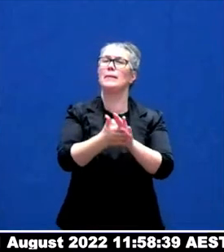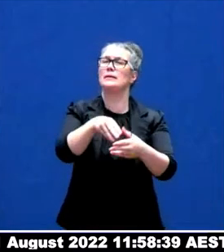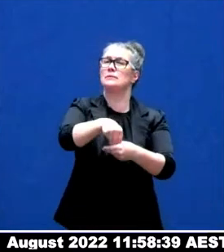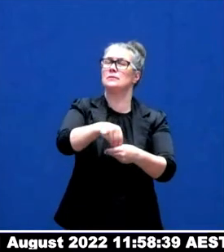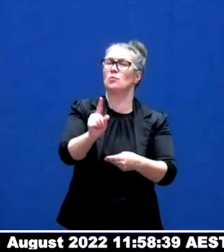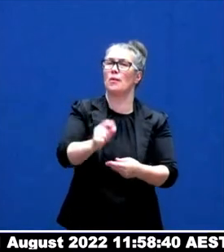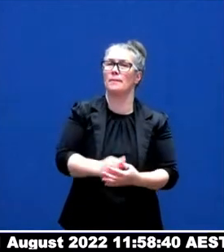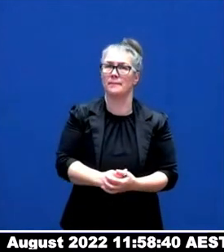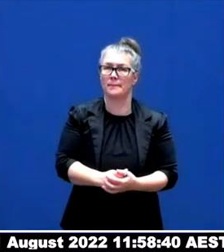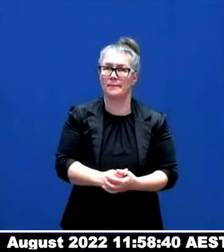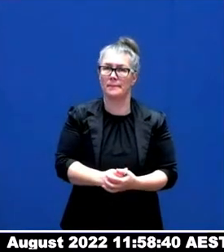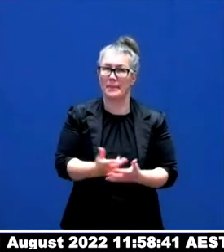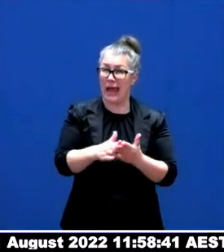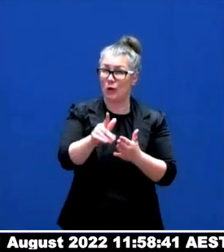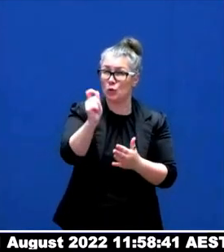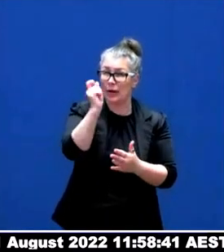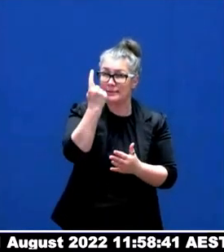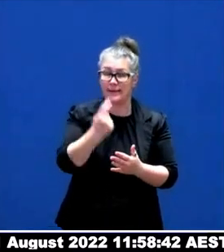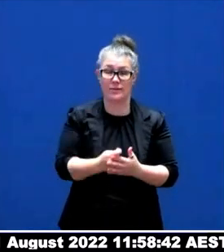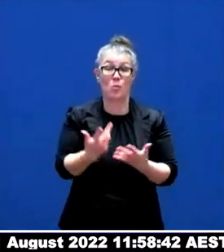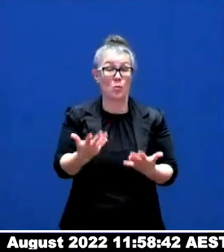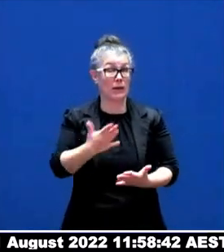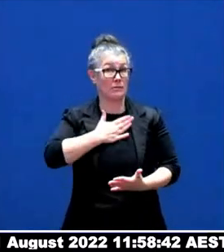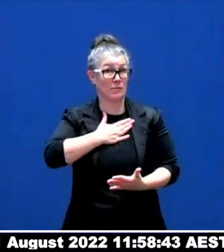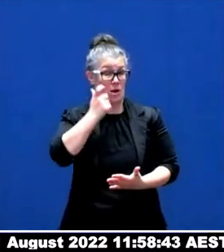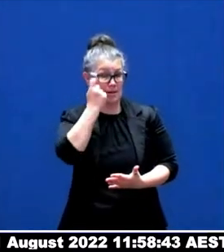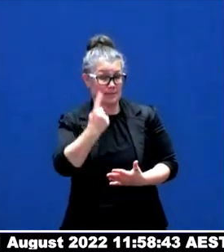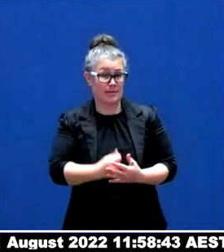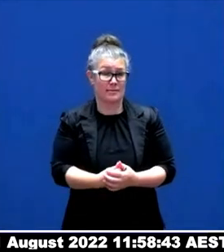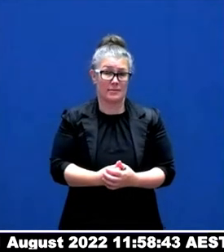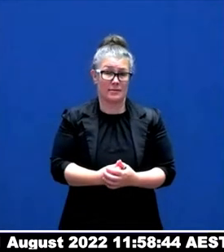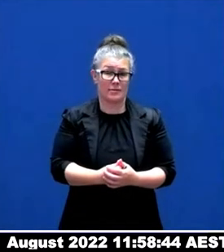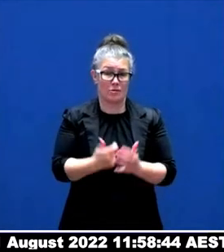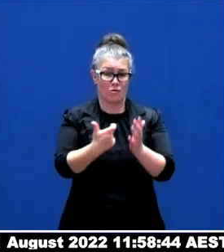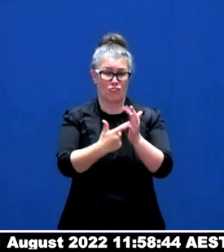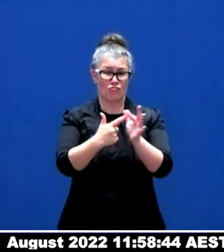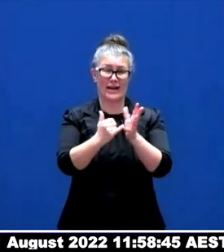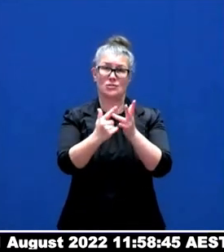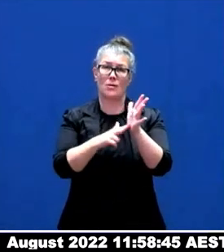So, my understanding is that a reasonable adjustment may come in the form of